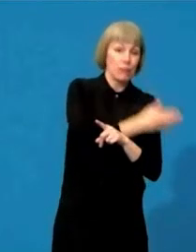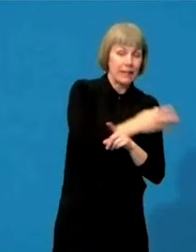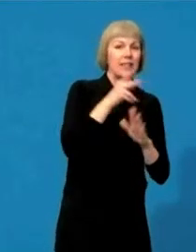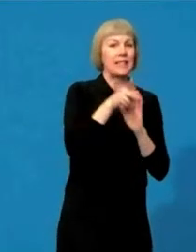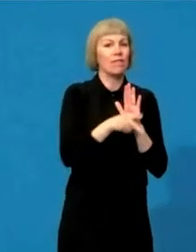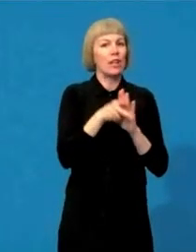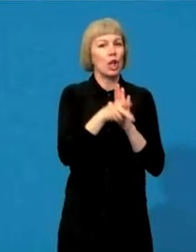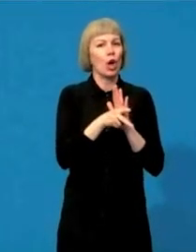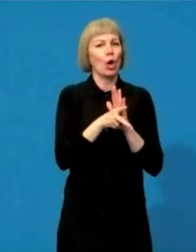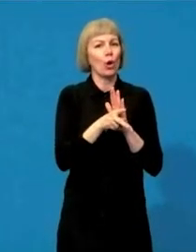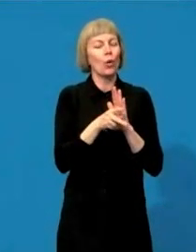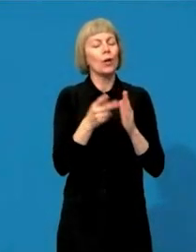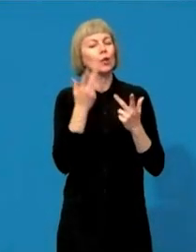one of the things he says, "I just want to be normal."